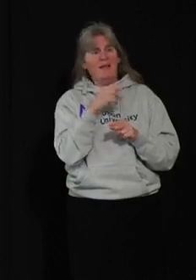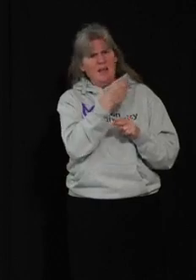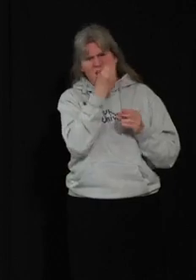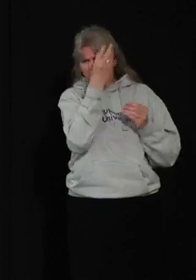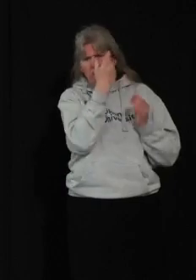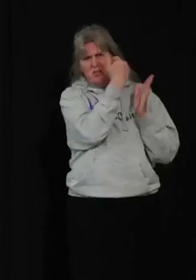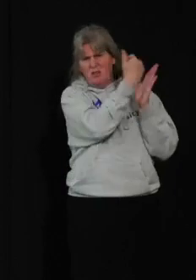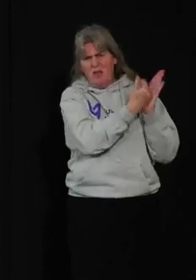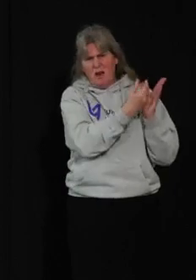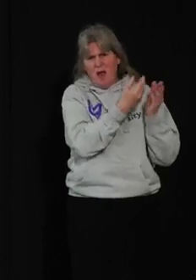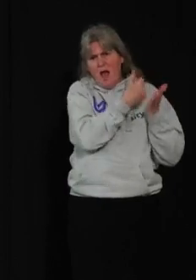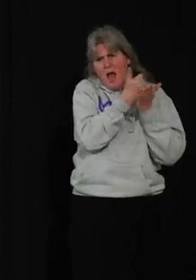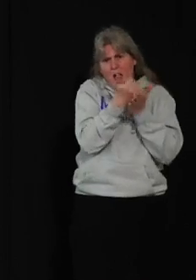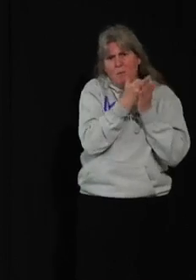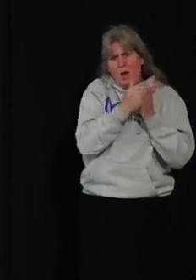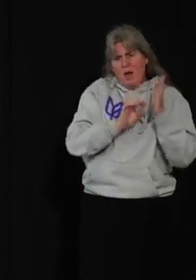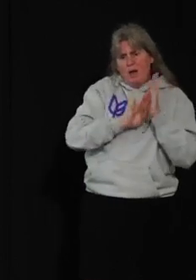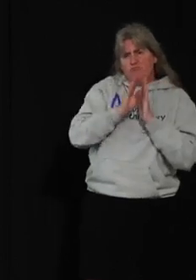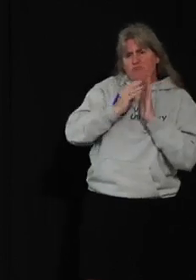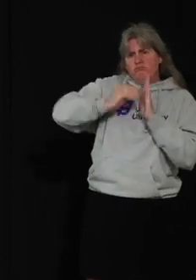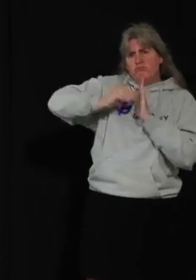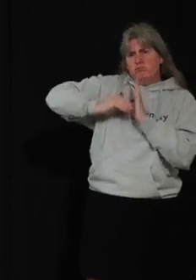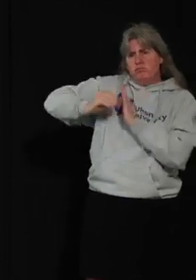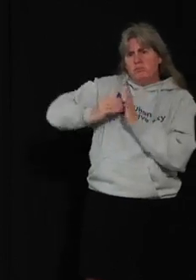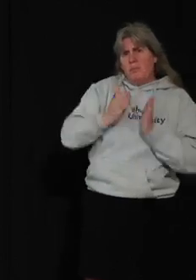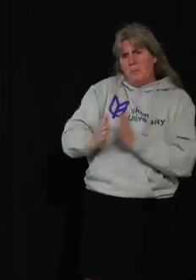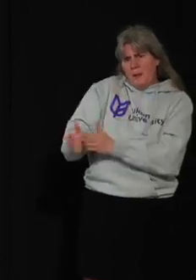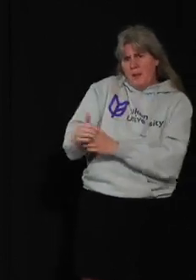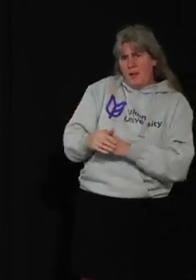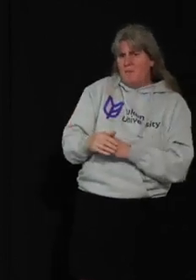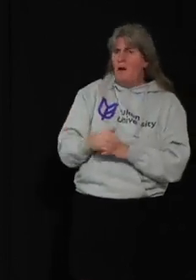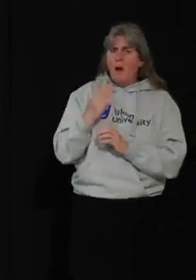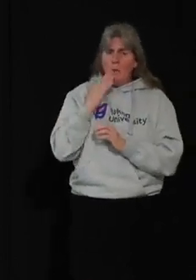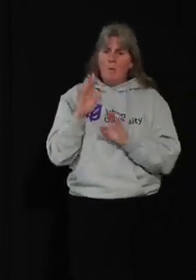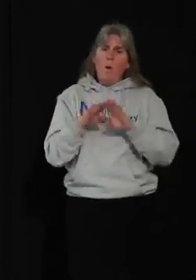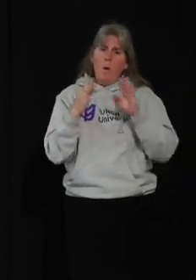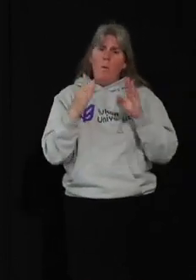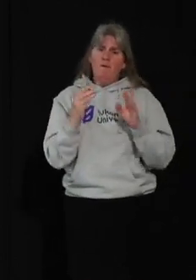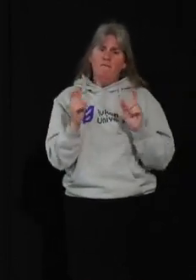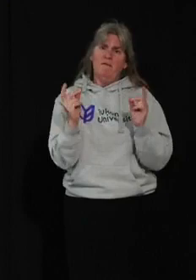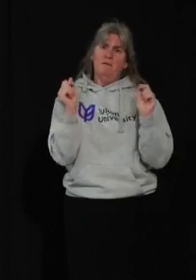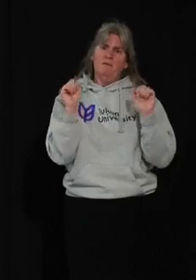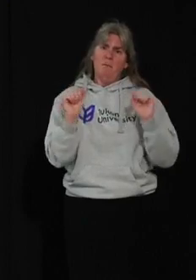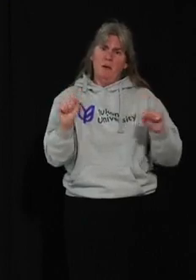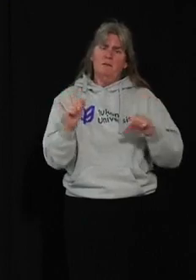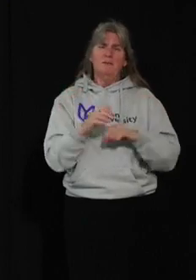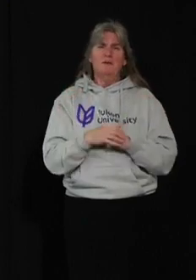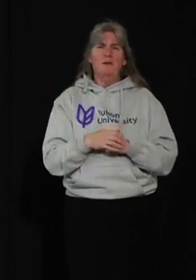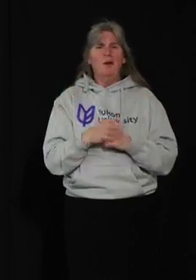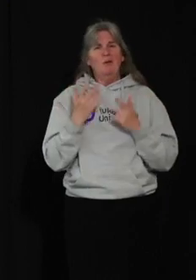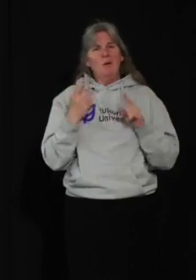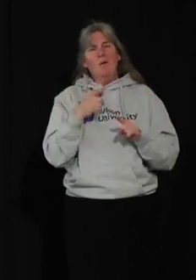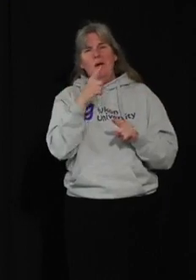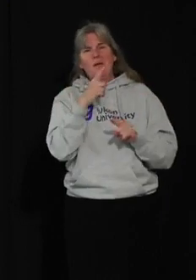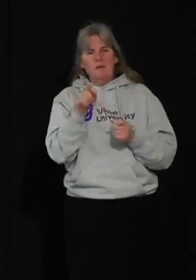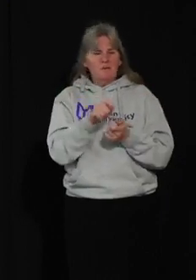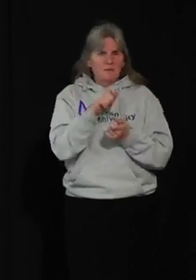website, but also half the ability to open as quickly as possible and not worry that